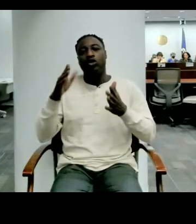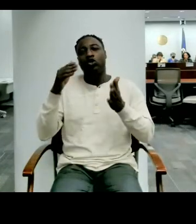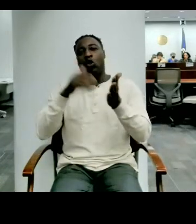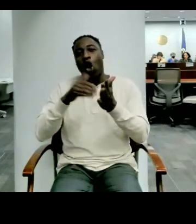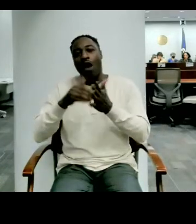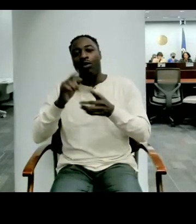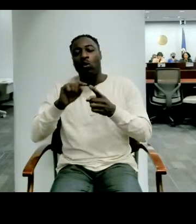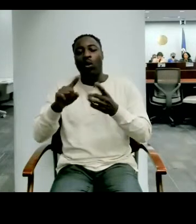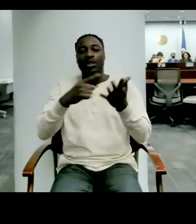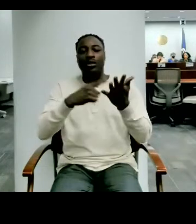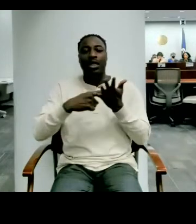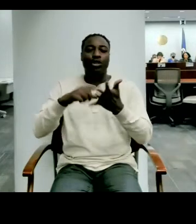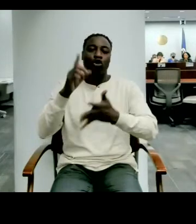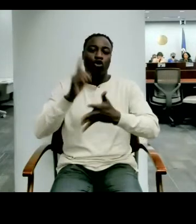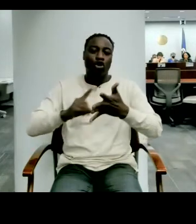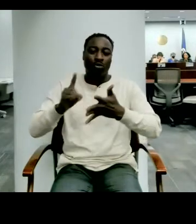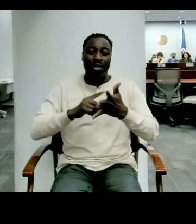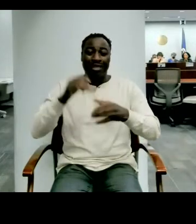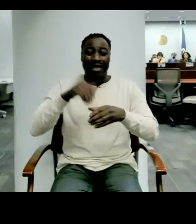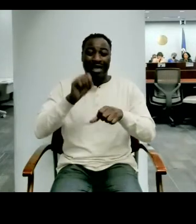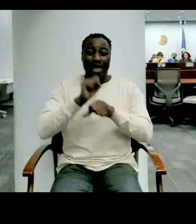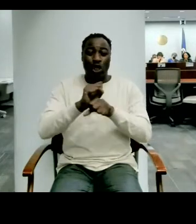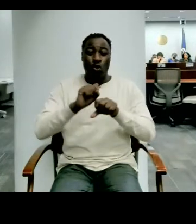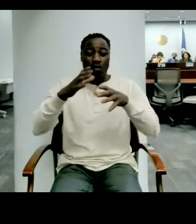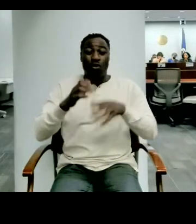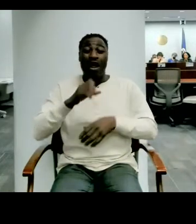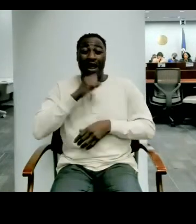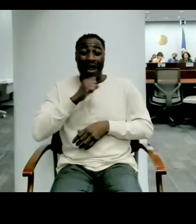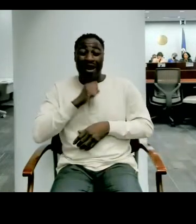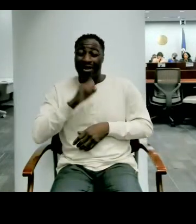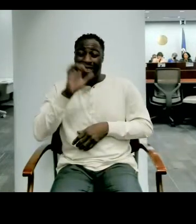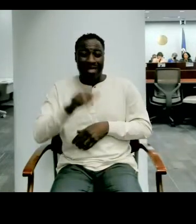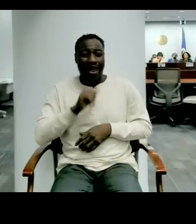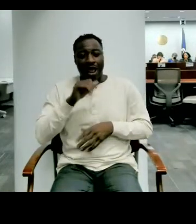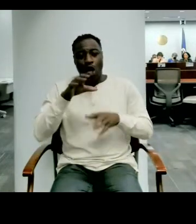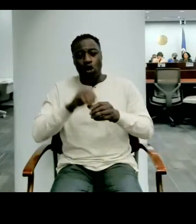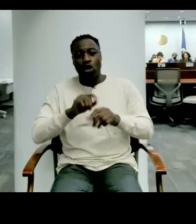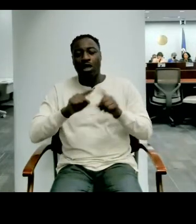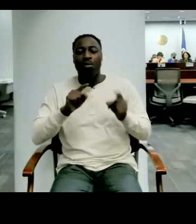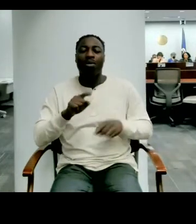discrimination in the workforce, age is not included but ageism in the labor force